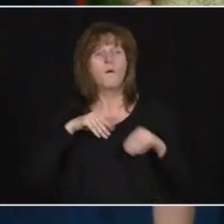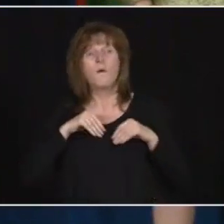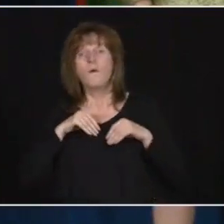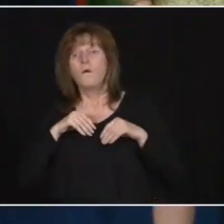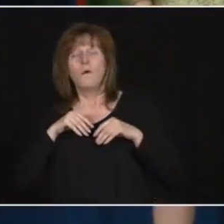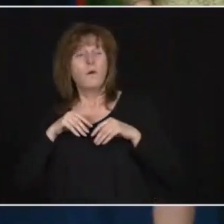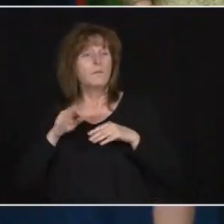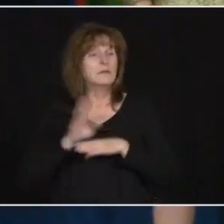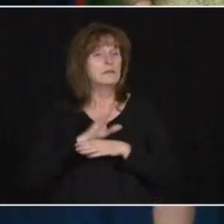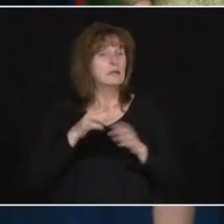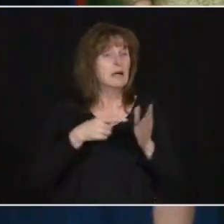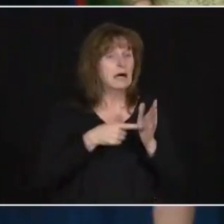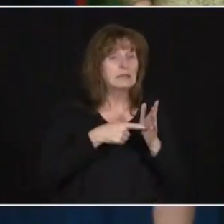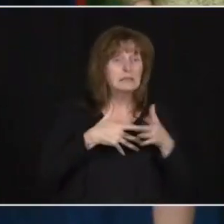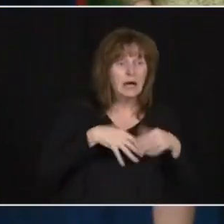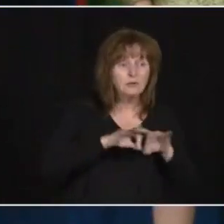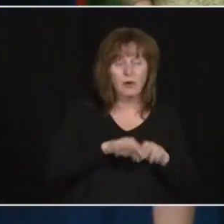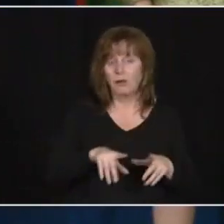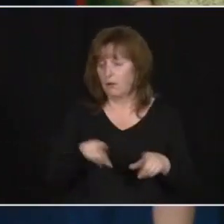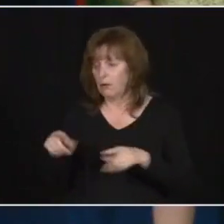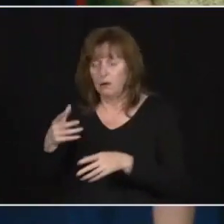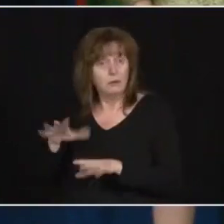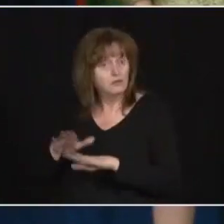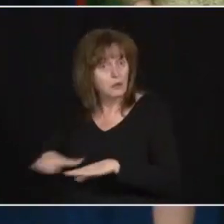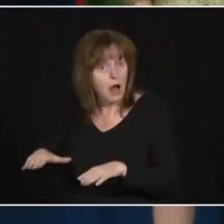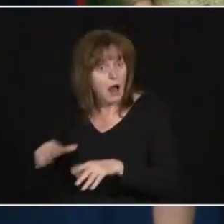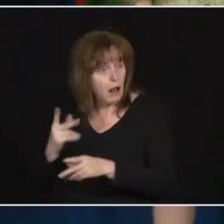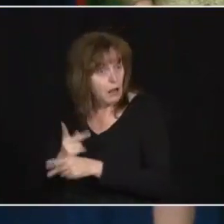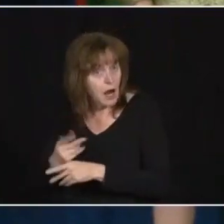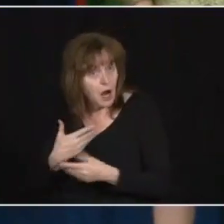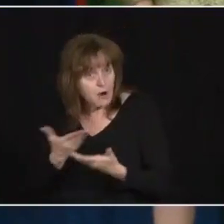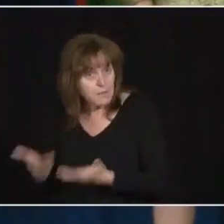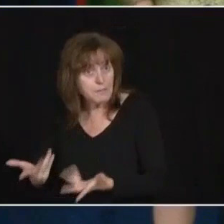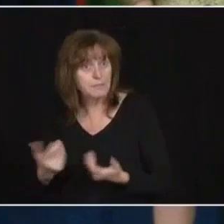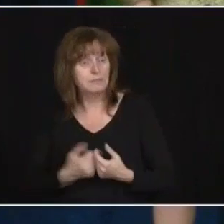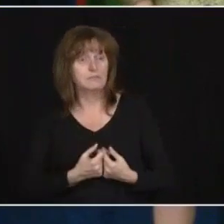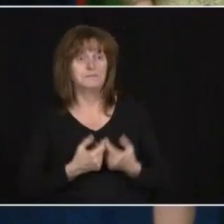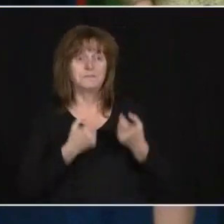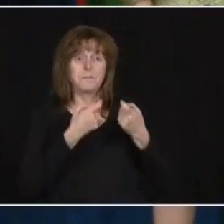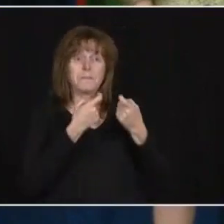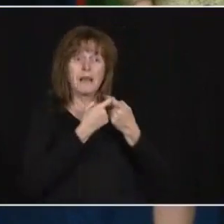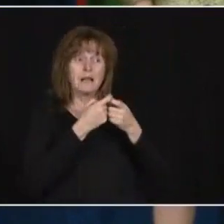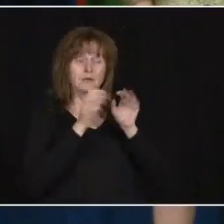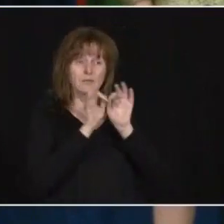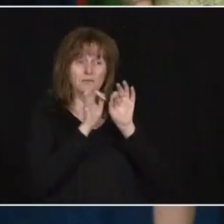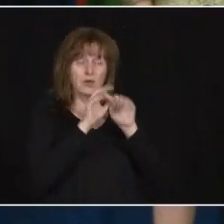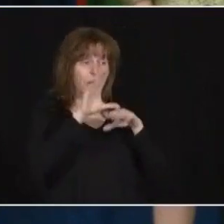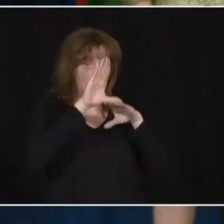Also, the people that own these businesses businesses, child care, we're taking care of the child care, we're reducing electricity